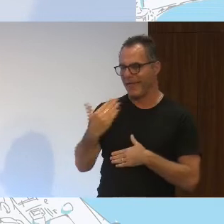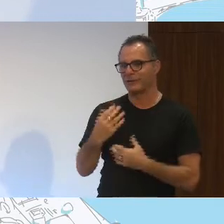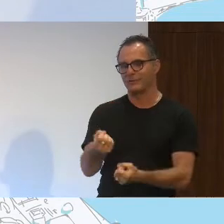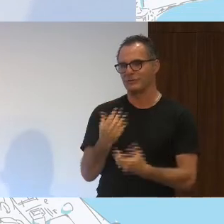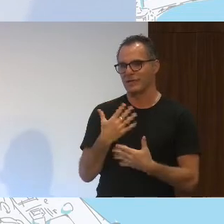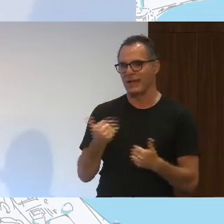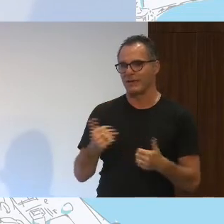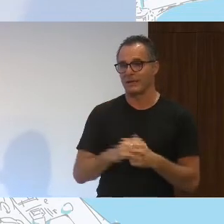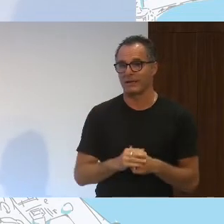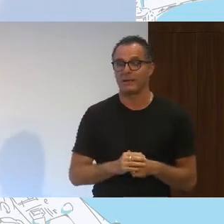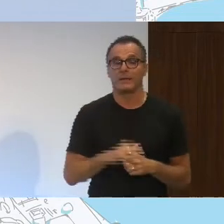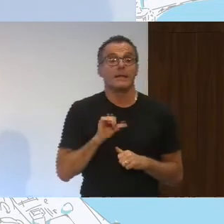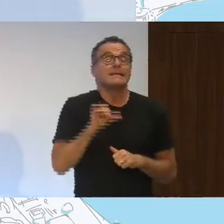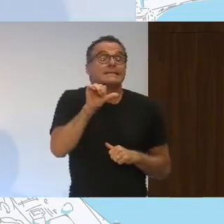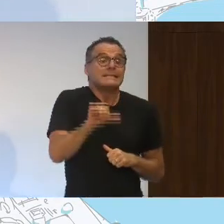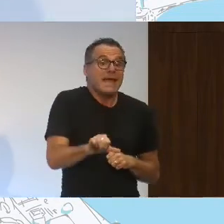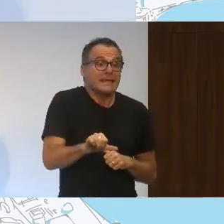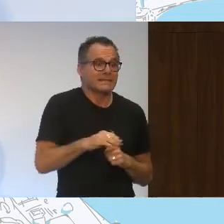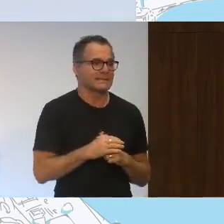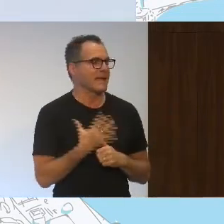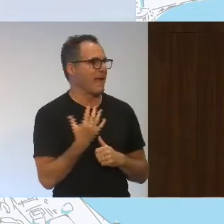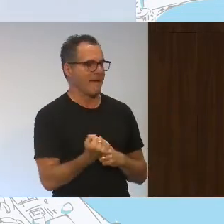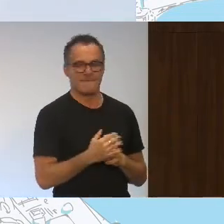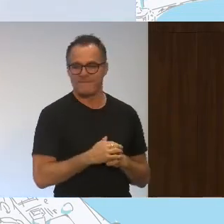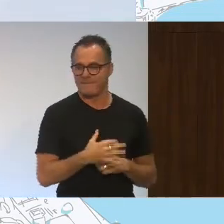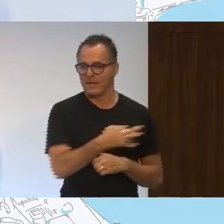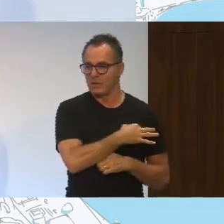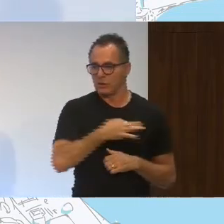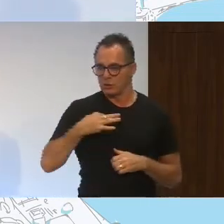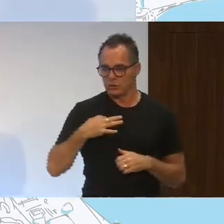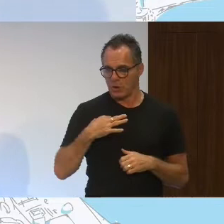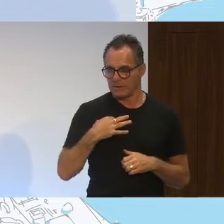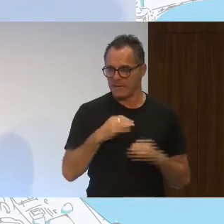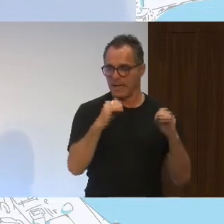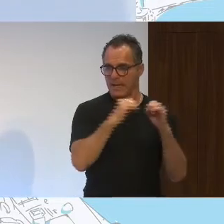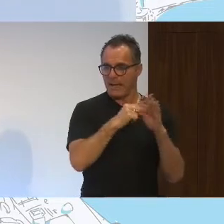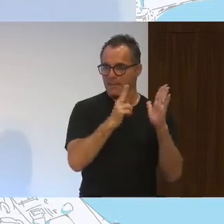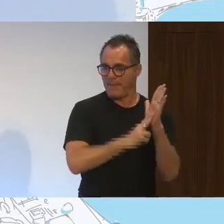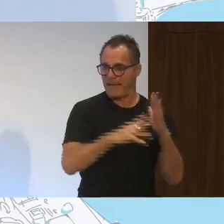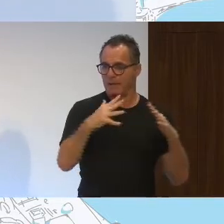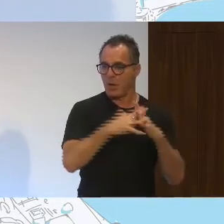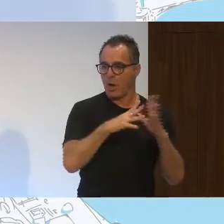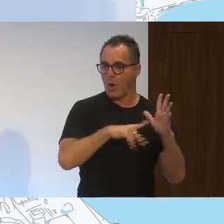And so next up, we have Dr. Ben Wakely, who is joining us to talk around treatments